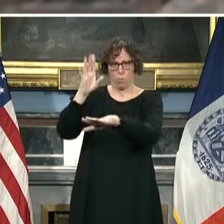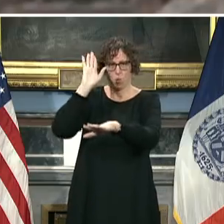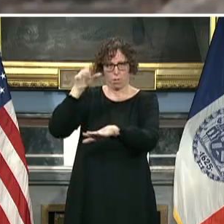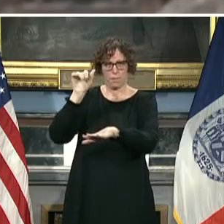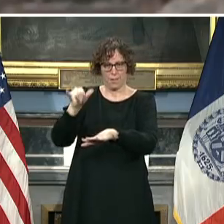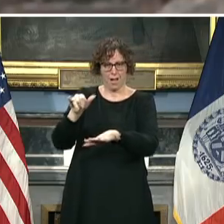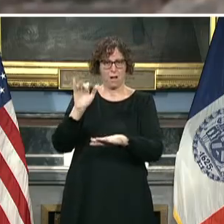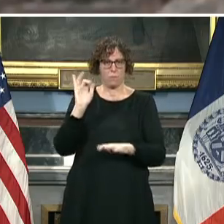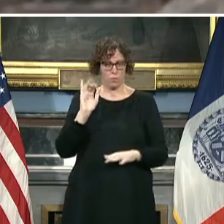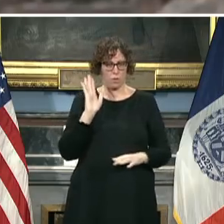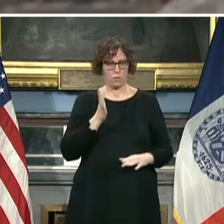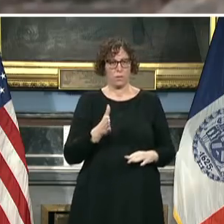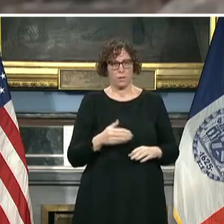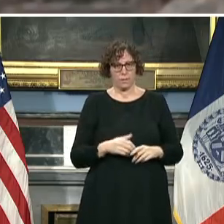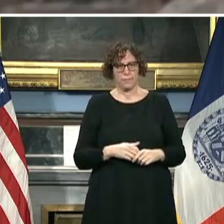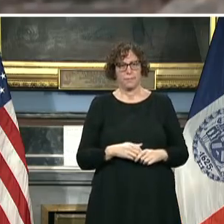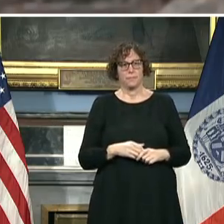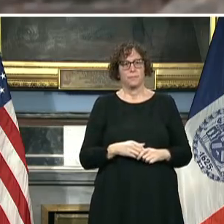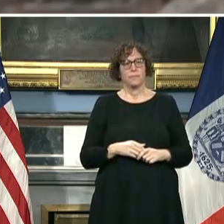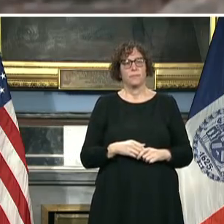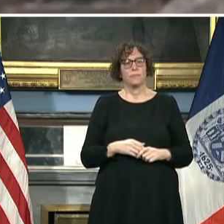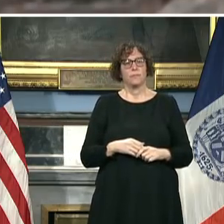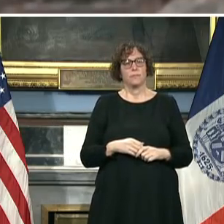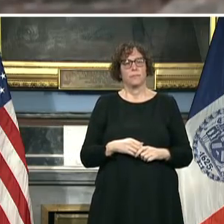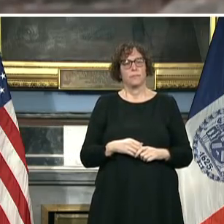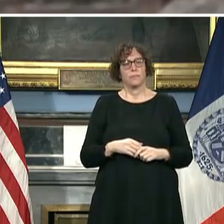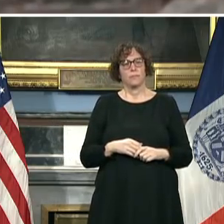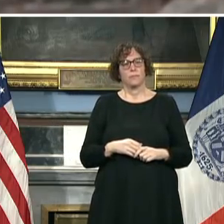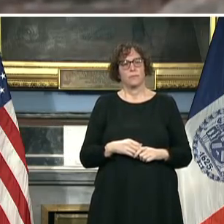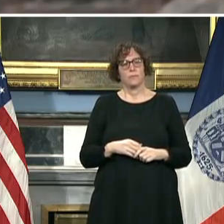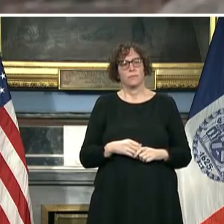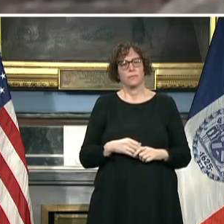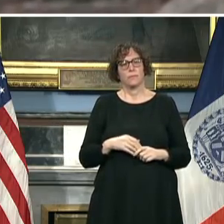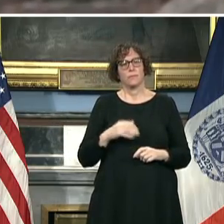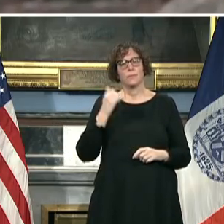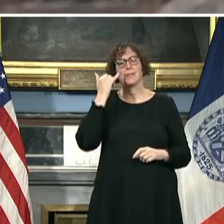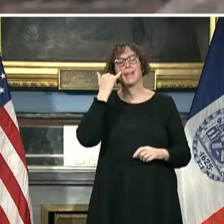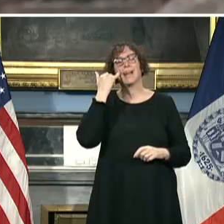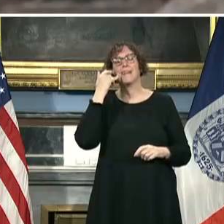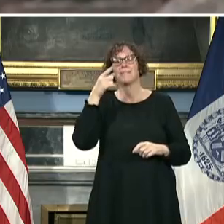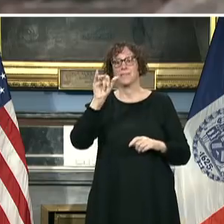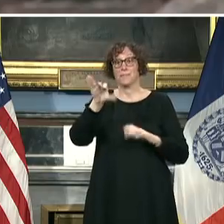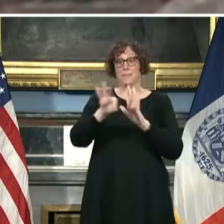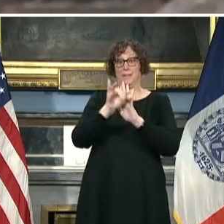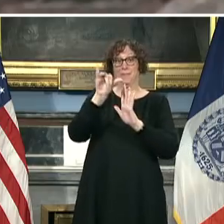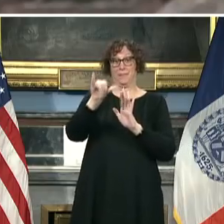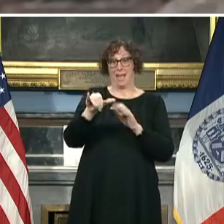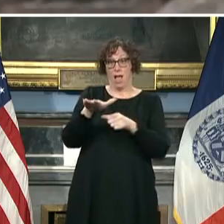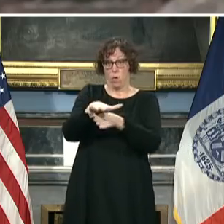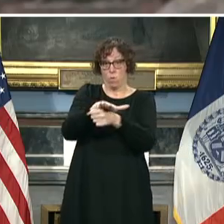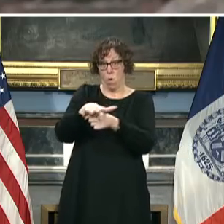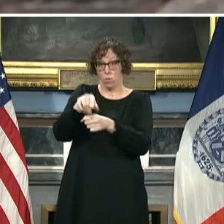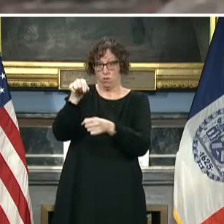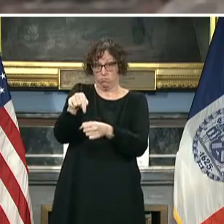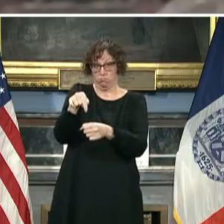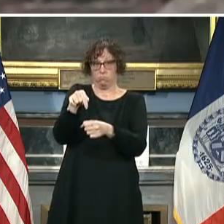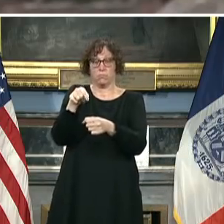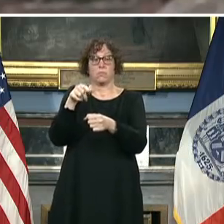HAND. SOMETIMES IT WILL ABE SEALED TENT KIND OF THING IN A PARK. MORE TYPICALLY IT